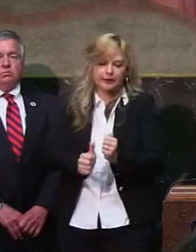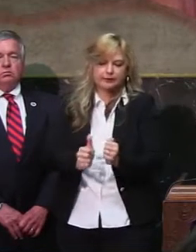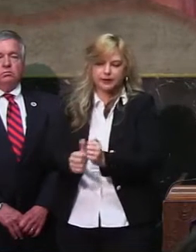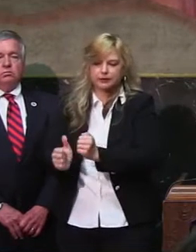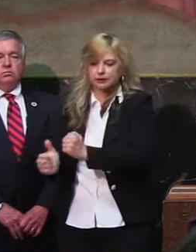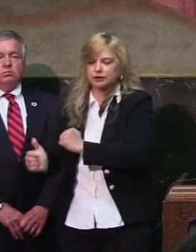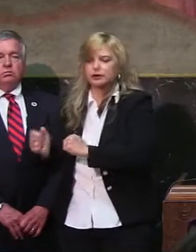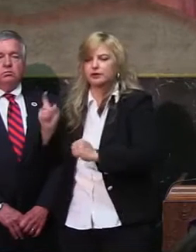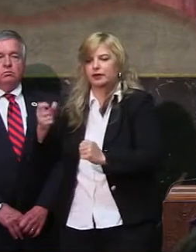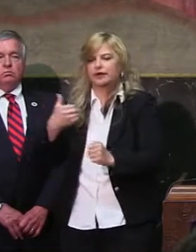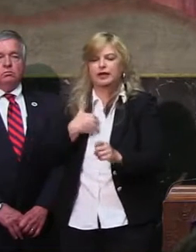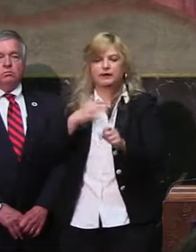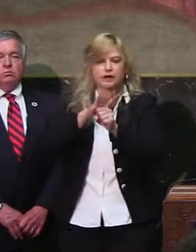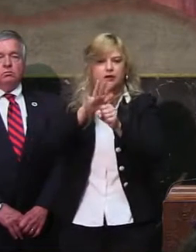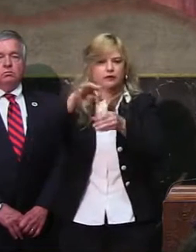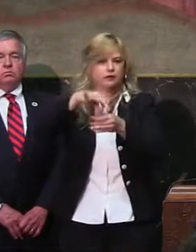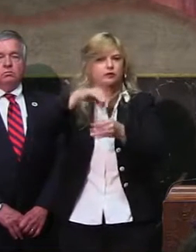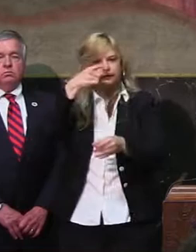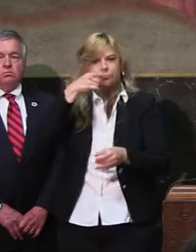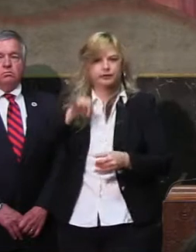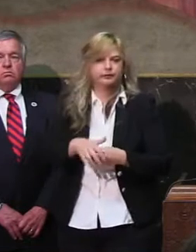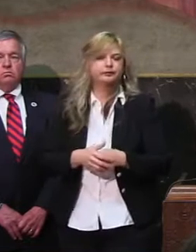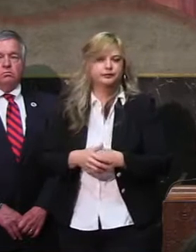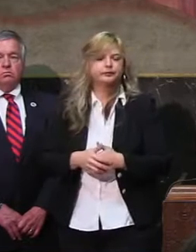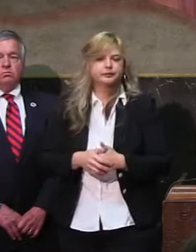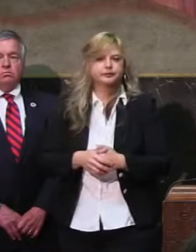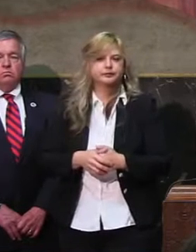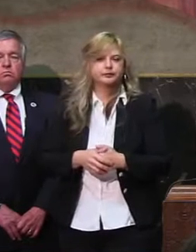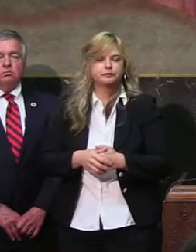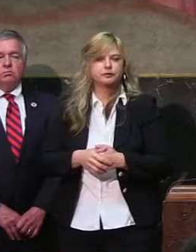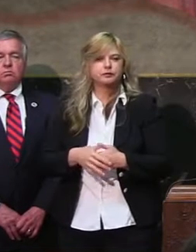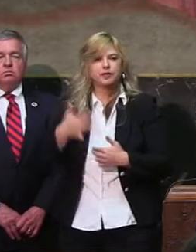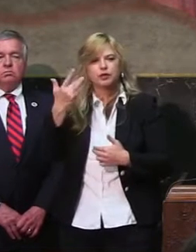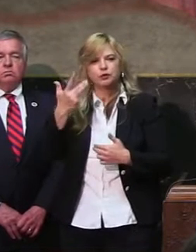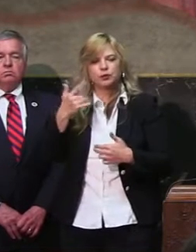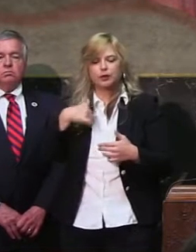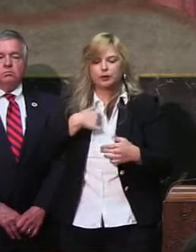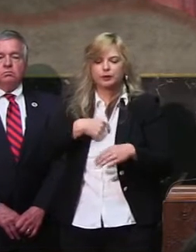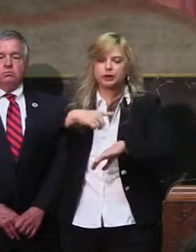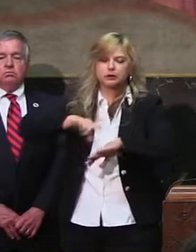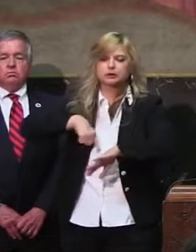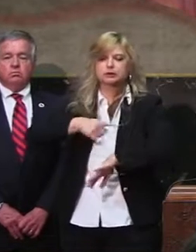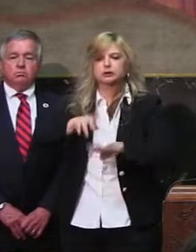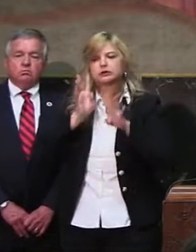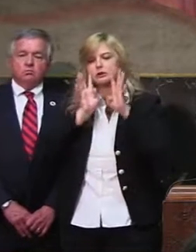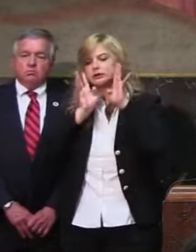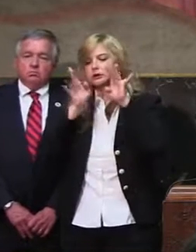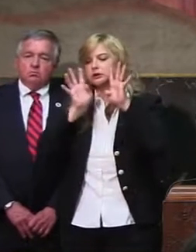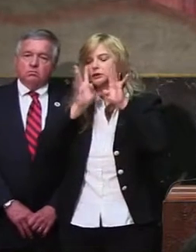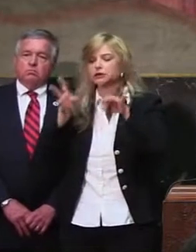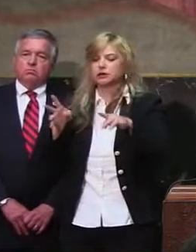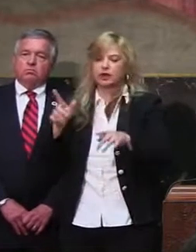the votes necessary to do that and so that's why countless hours have been spent by legislators including